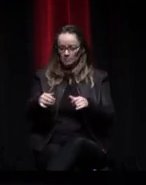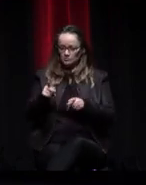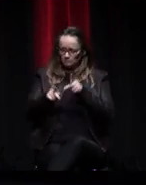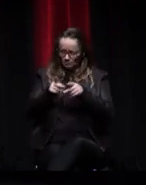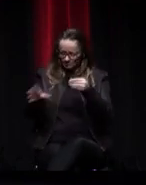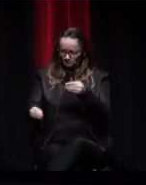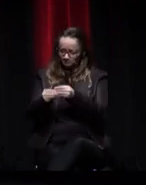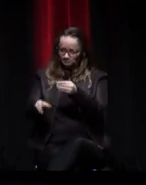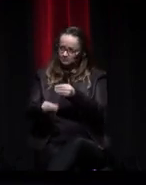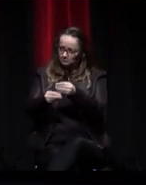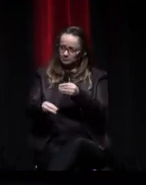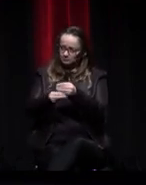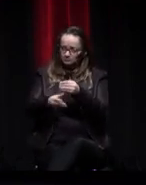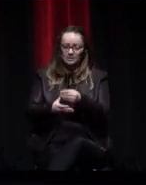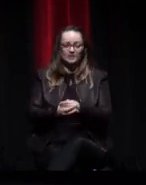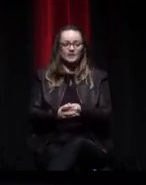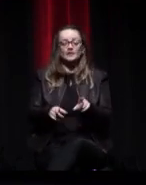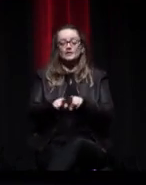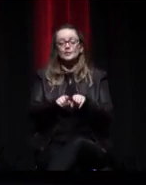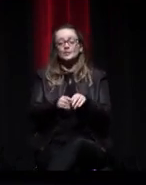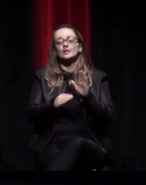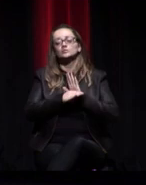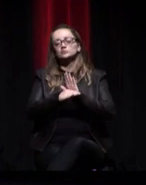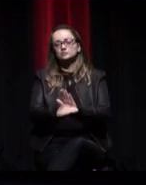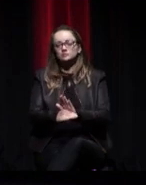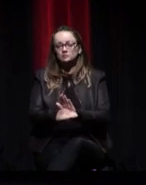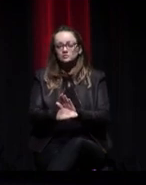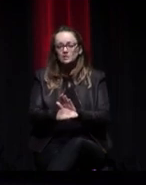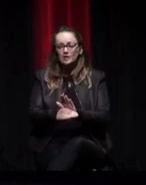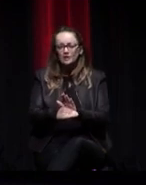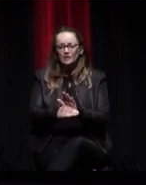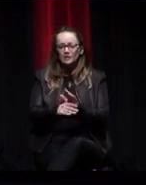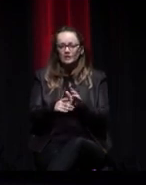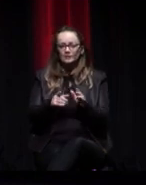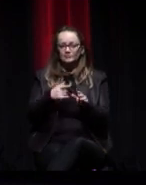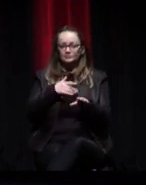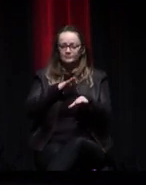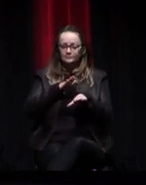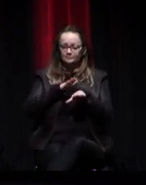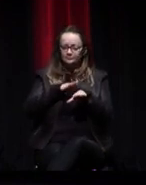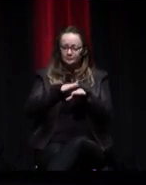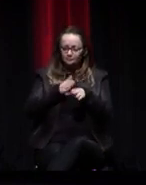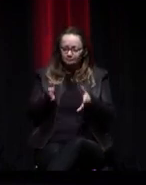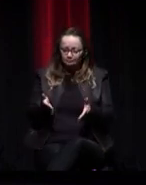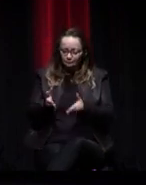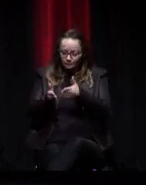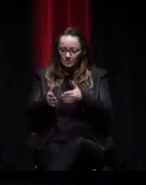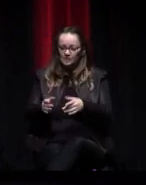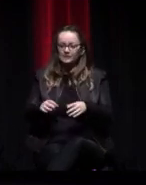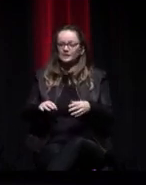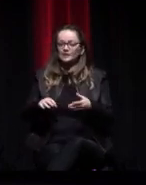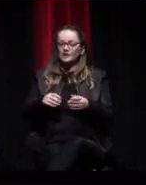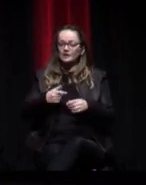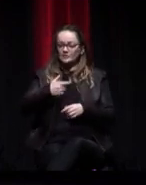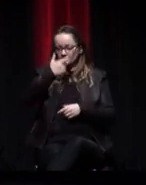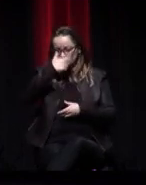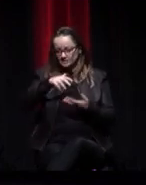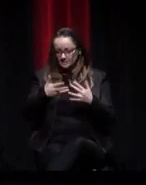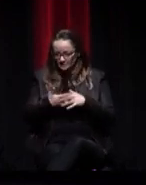and helping form citizens, or educating citizens.